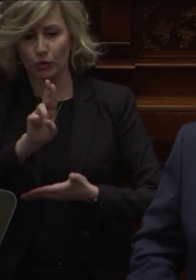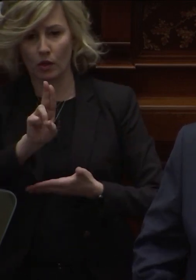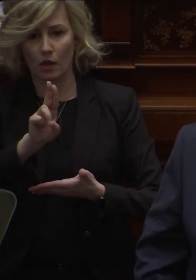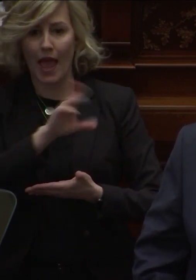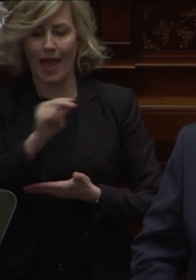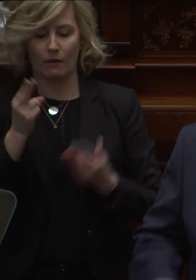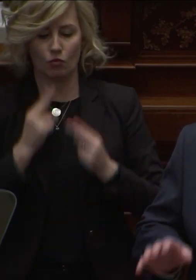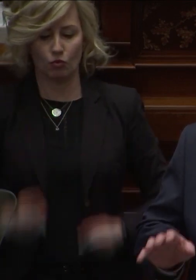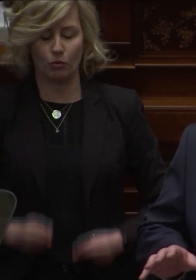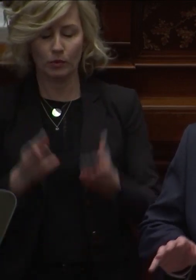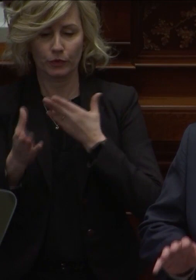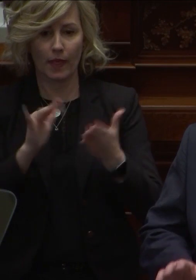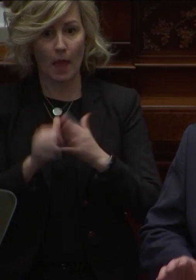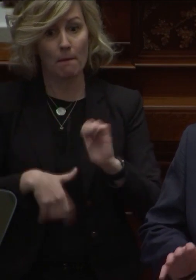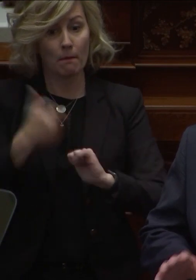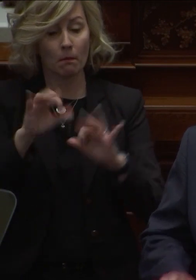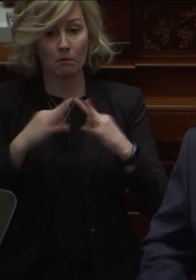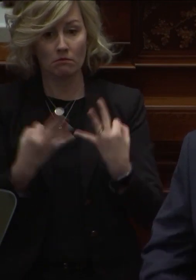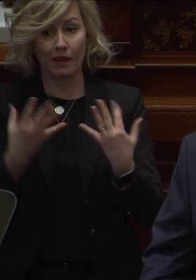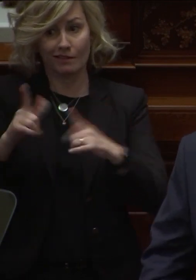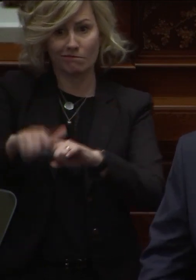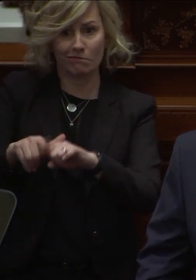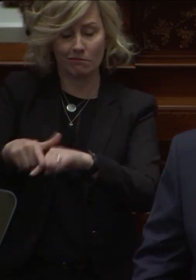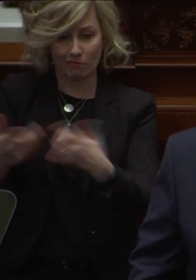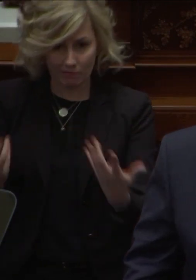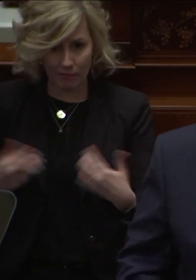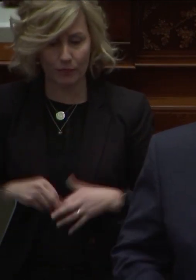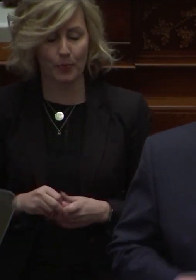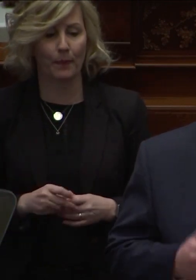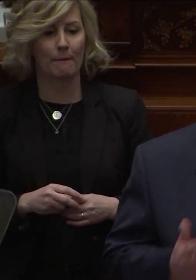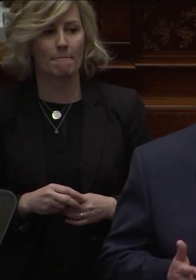FUNDING FOR SCHOOLS AND UNIVERSITIES AND HUMAN SERVICES